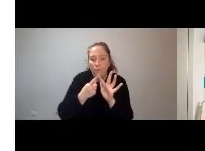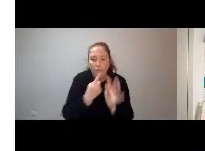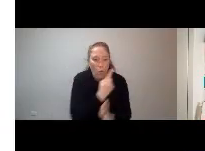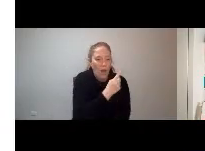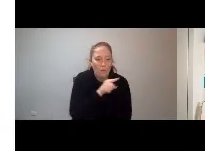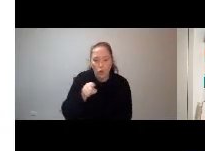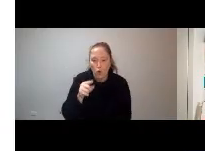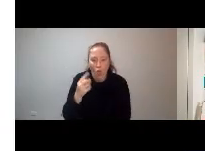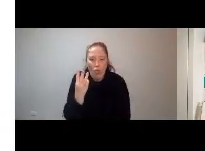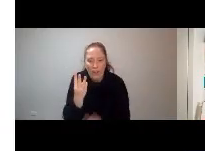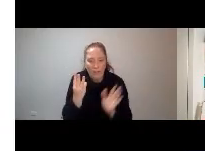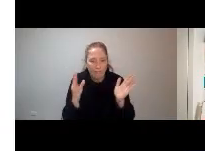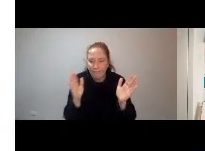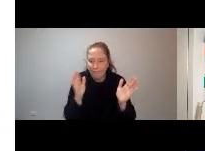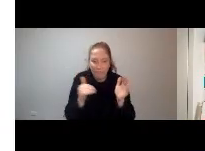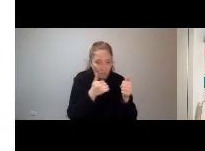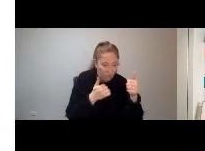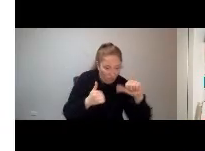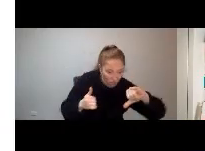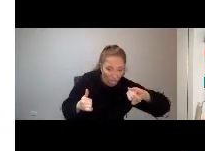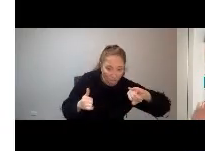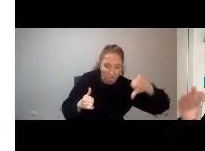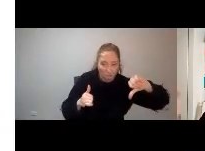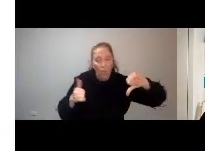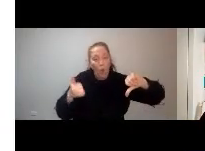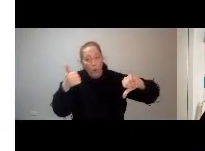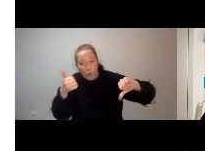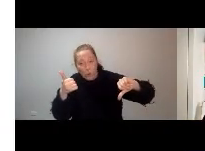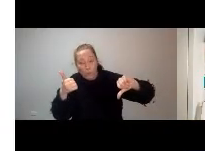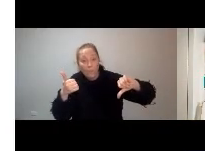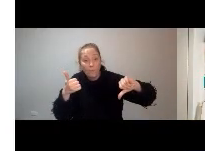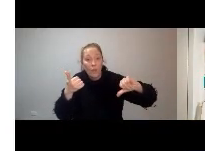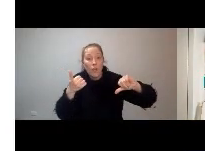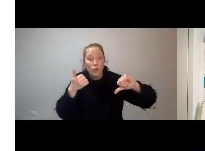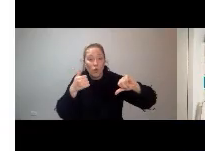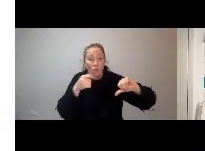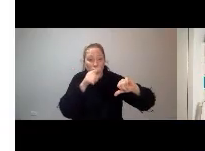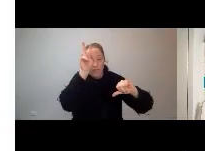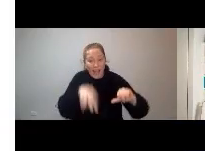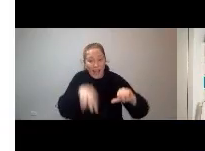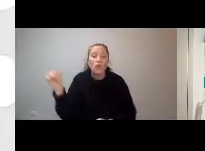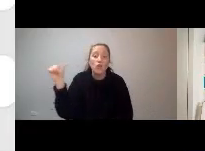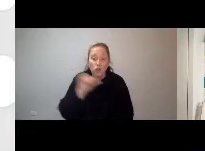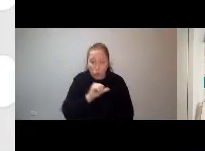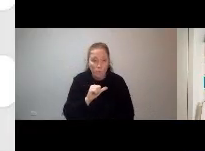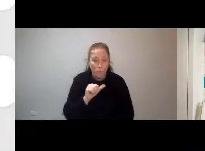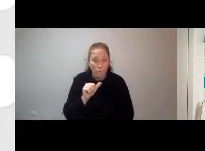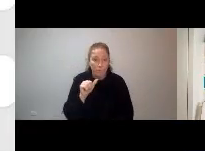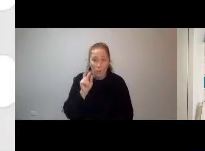and they reflect what you should see in good active support practice. And it enabled...